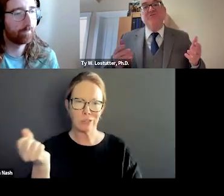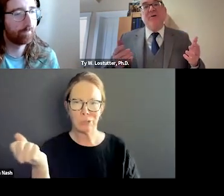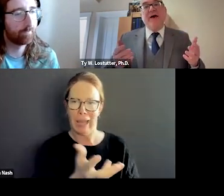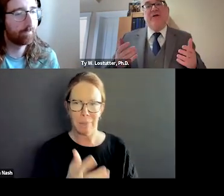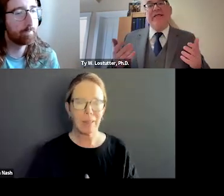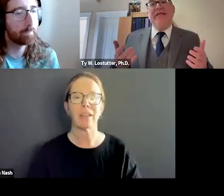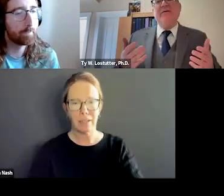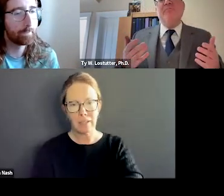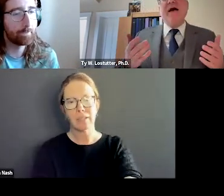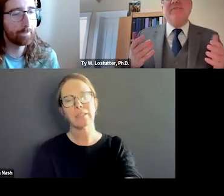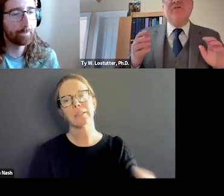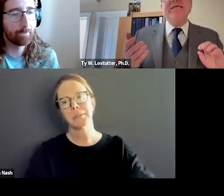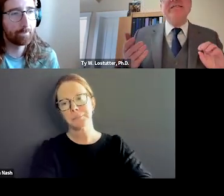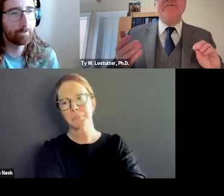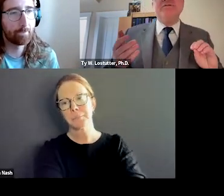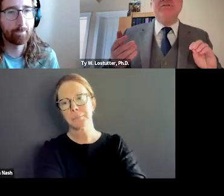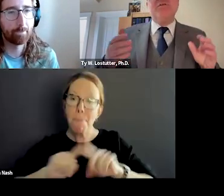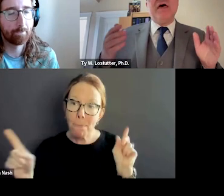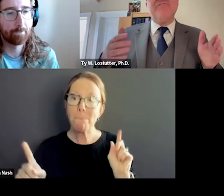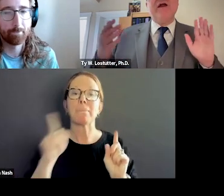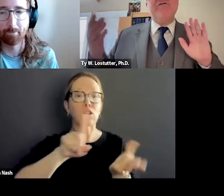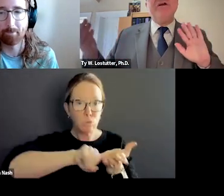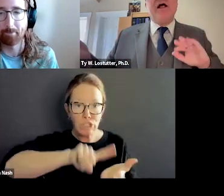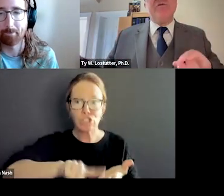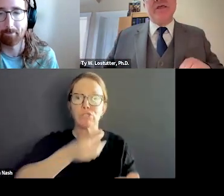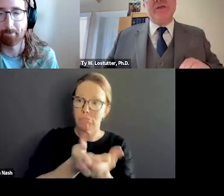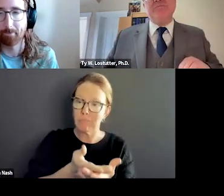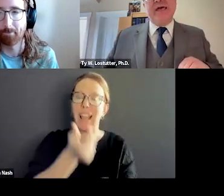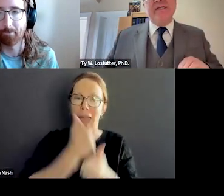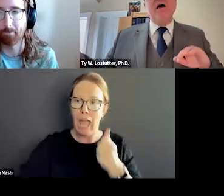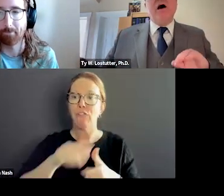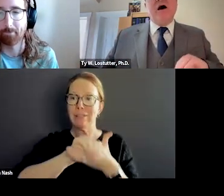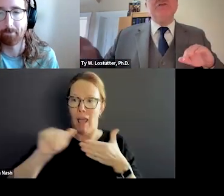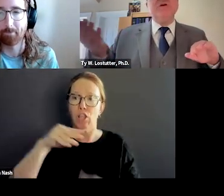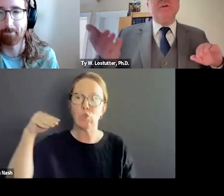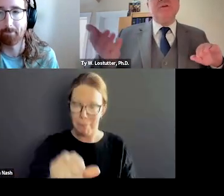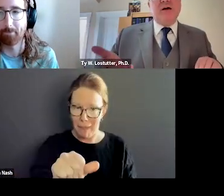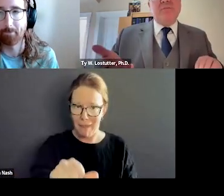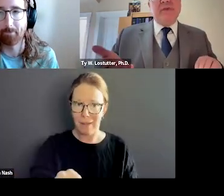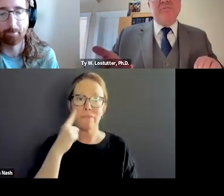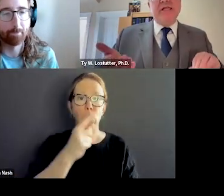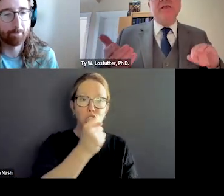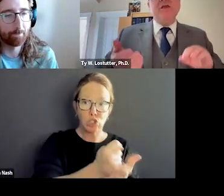So about and but there is research to show that for every dollar that you spend on the treatment of problem gambling,